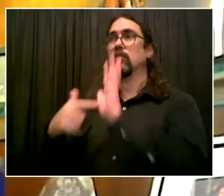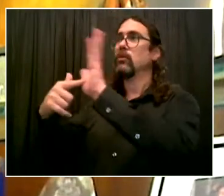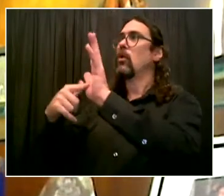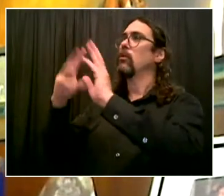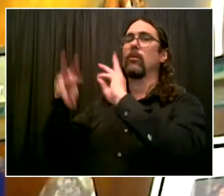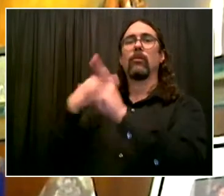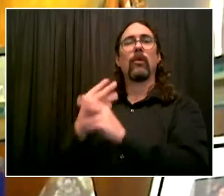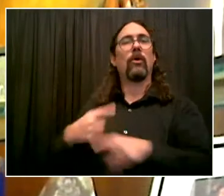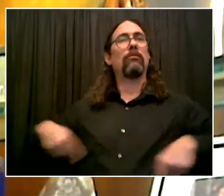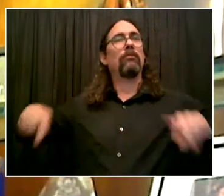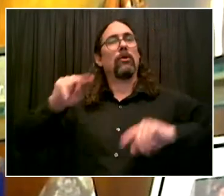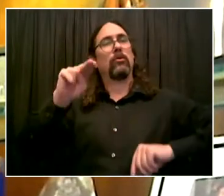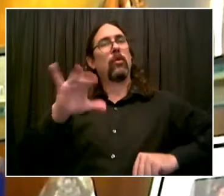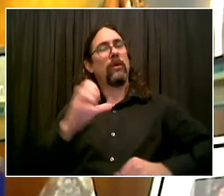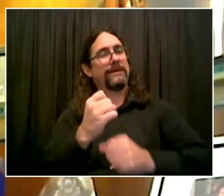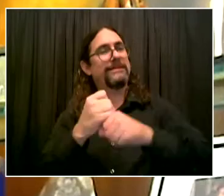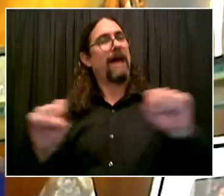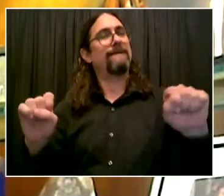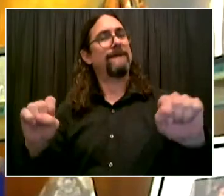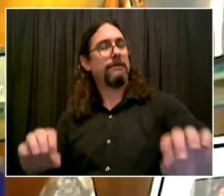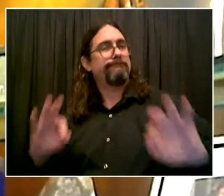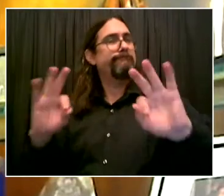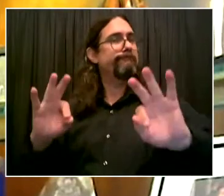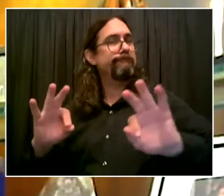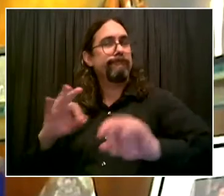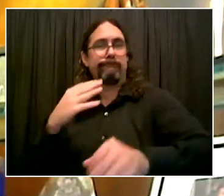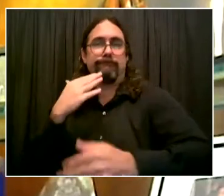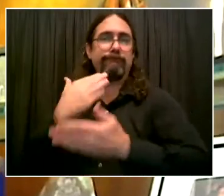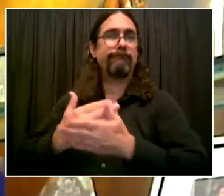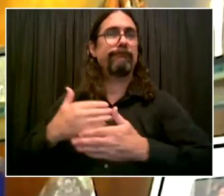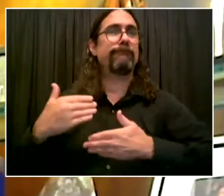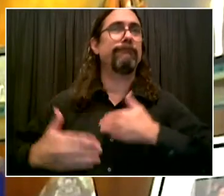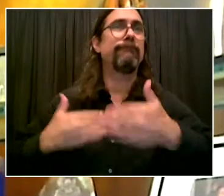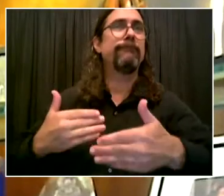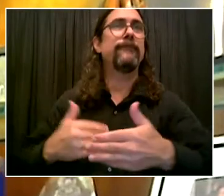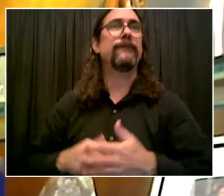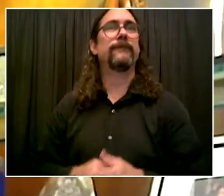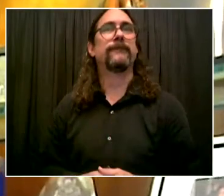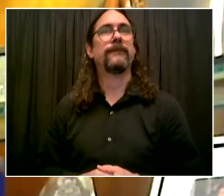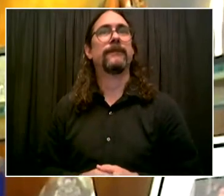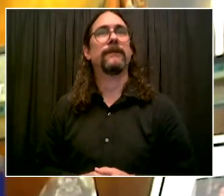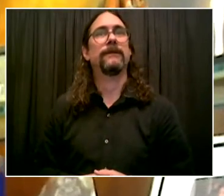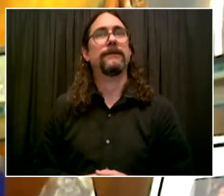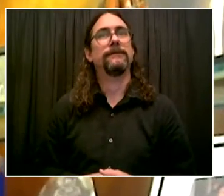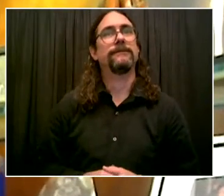VACCINATED AND YOU ARE SAFE. IT'S NOT ABOUT EXPERIMENTATION, IT'S ABOUT ENSURING WE GET